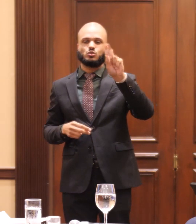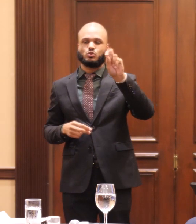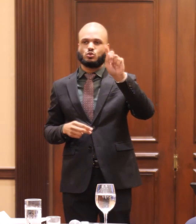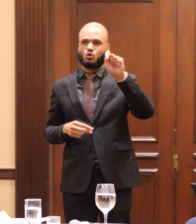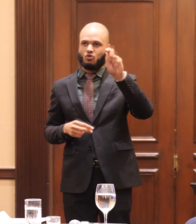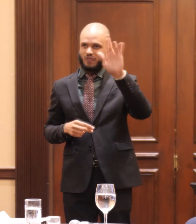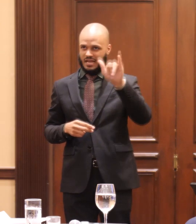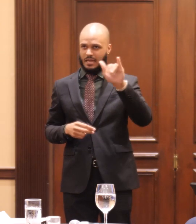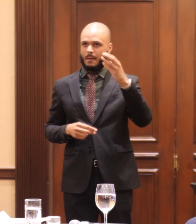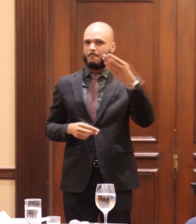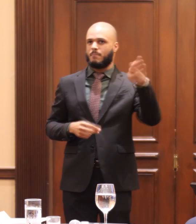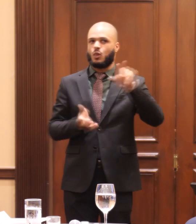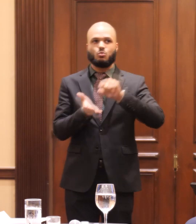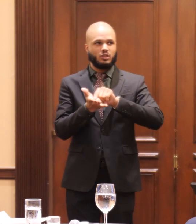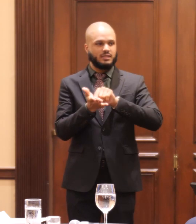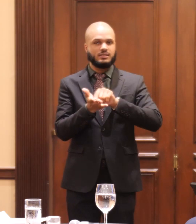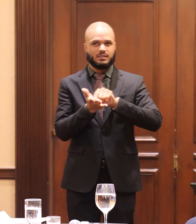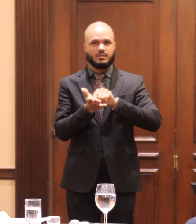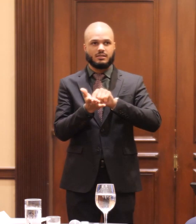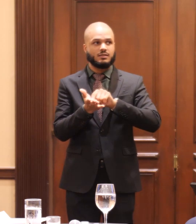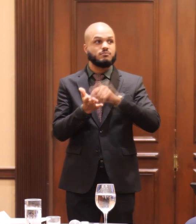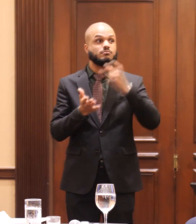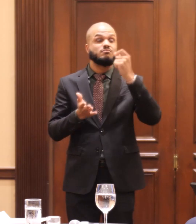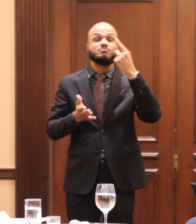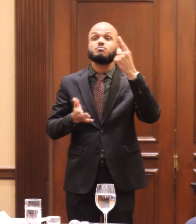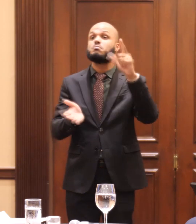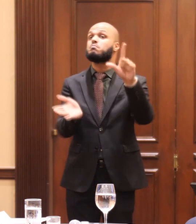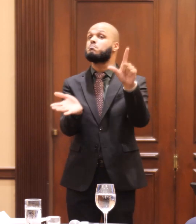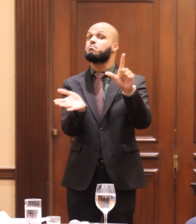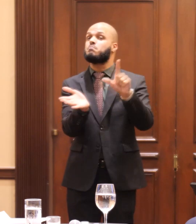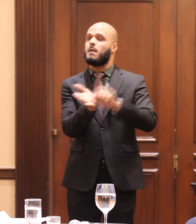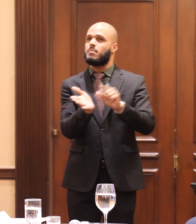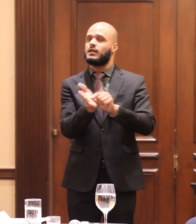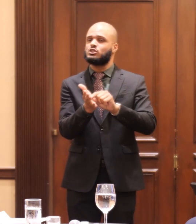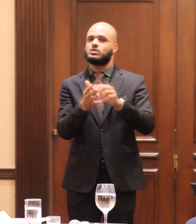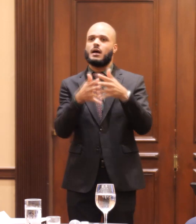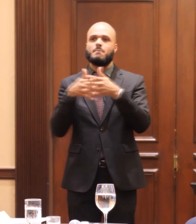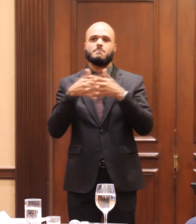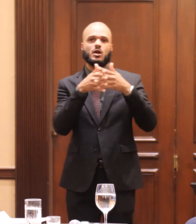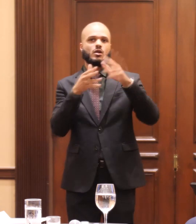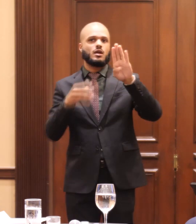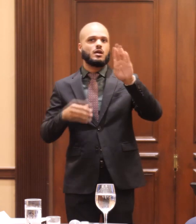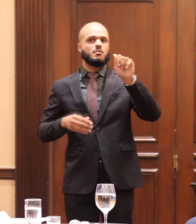and it included it was published in an American Bar Association journal.